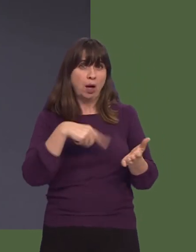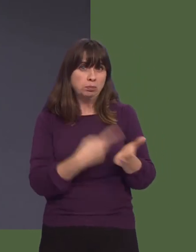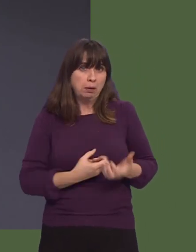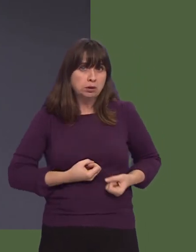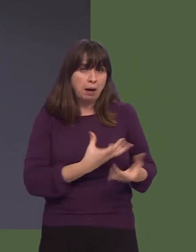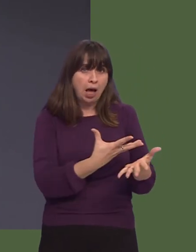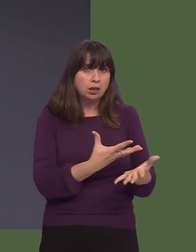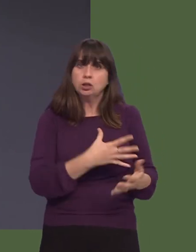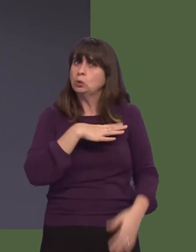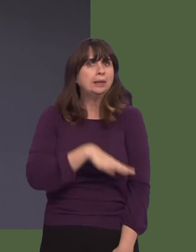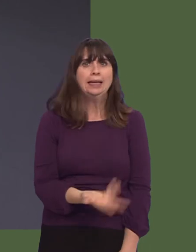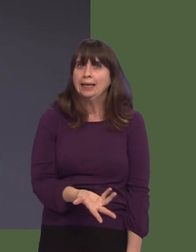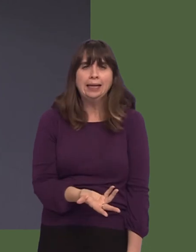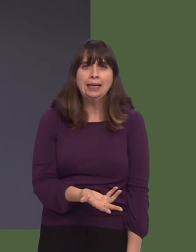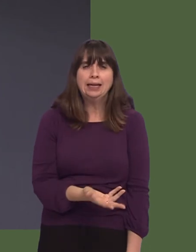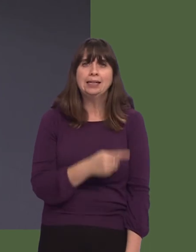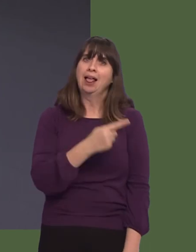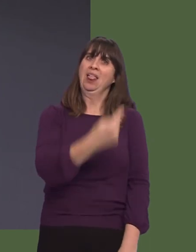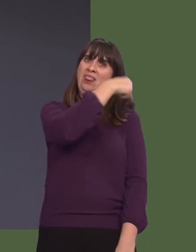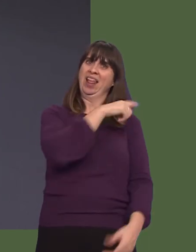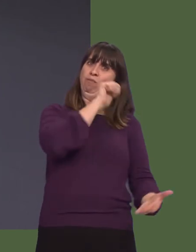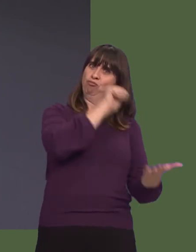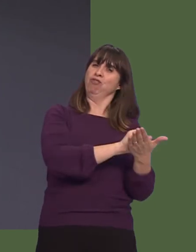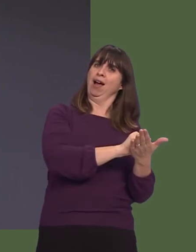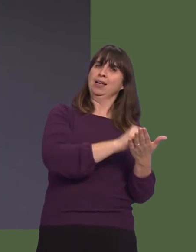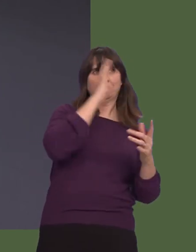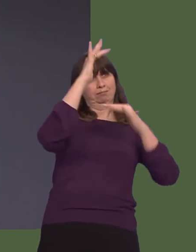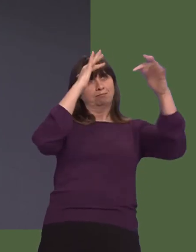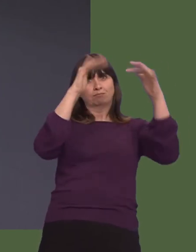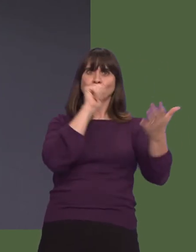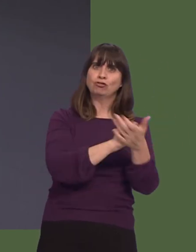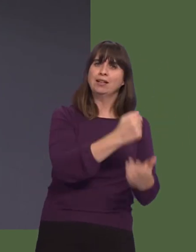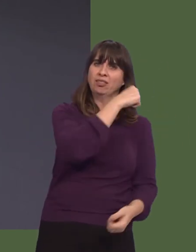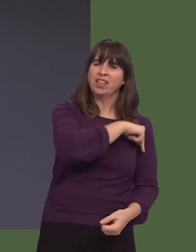wedi bod dros £200,000. Felly, pwy, yn eich barn chi, a ddylai fod yn digolledu cyngor